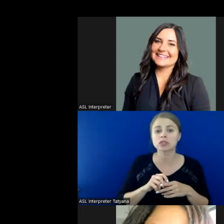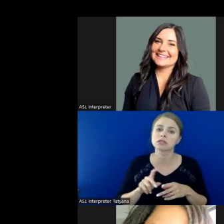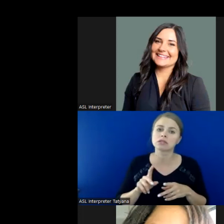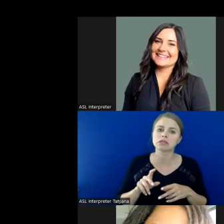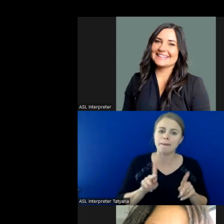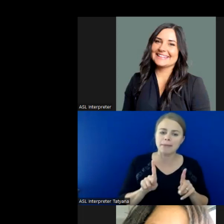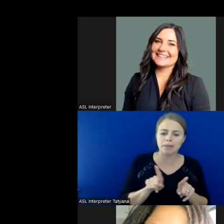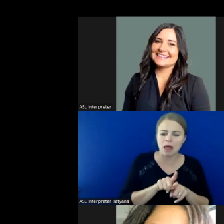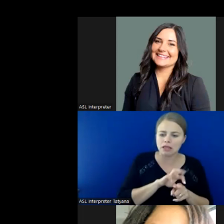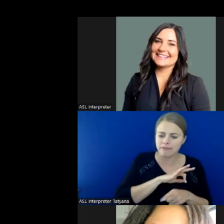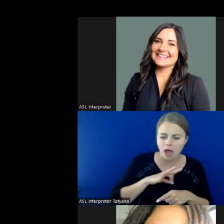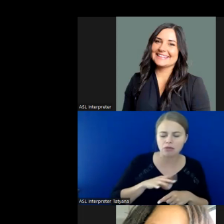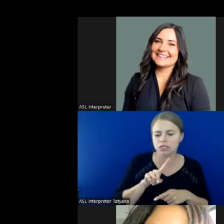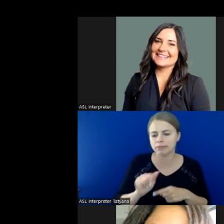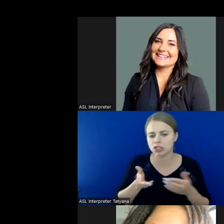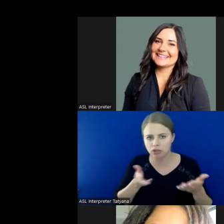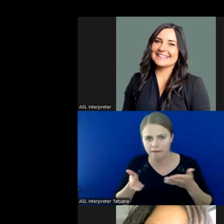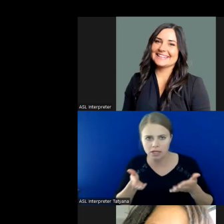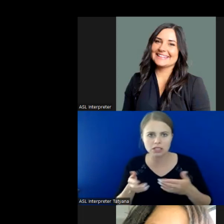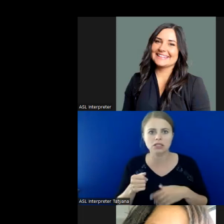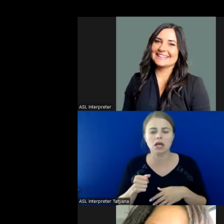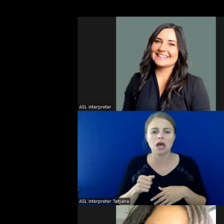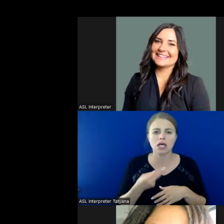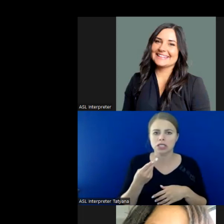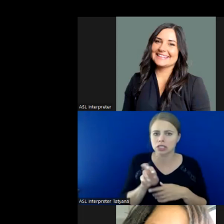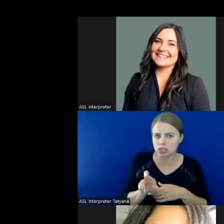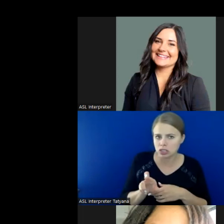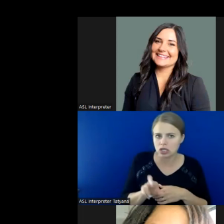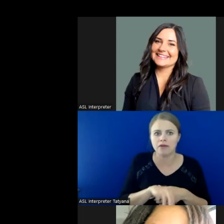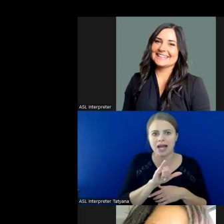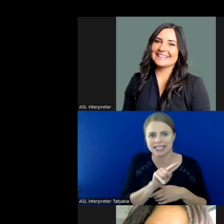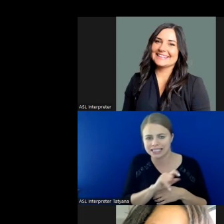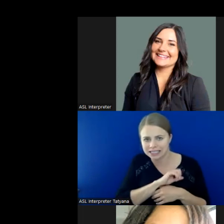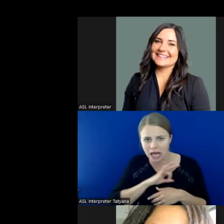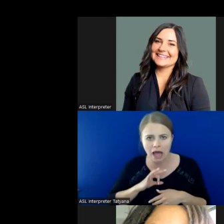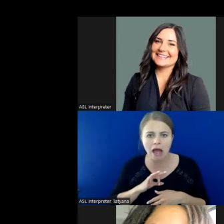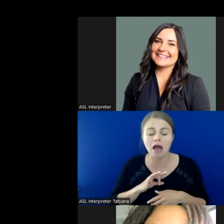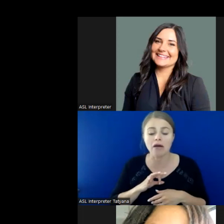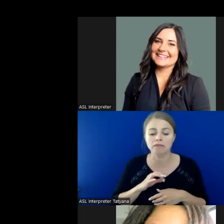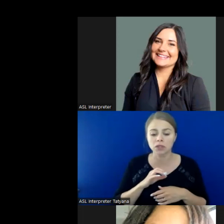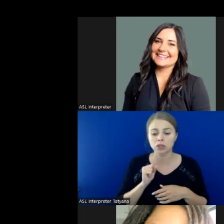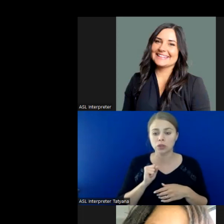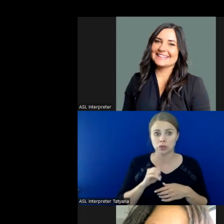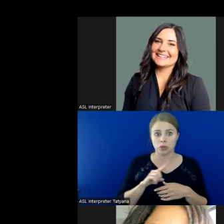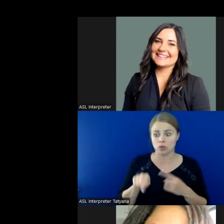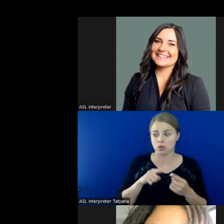such as disability services, human resources, IT staff, so that when they have that users that reports,